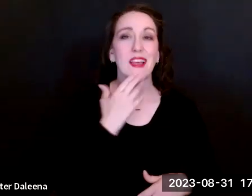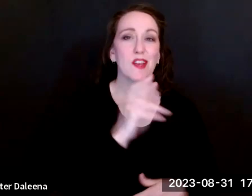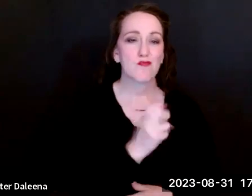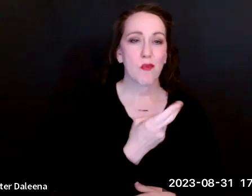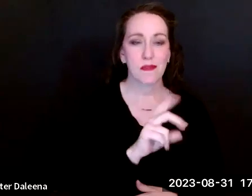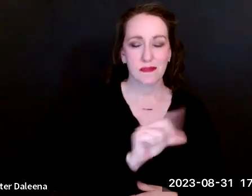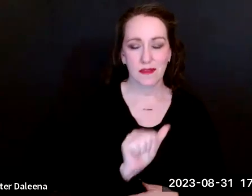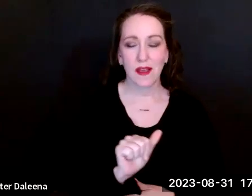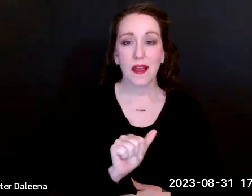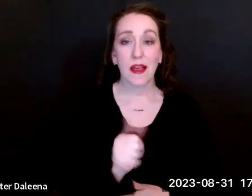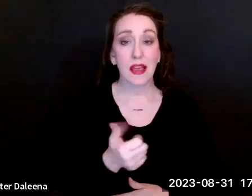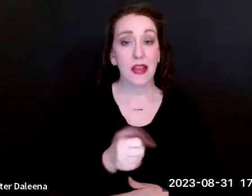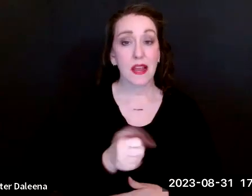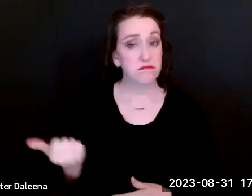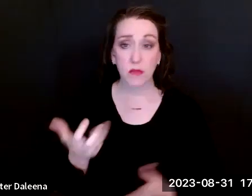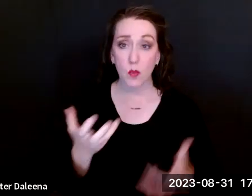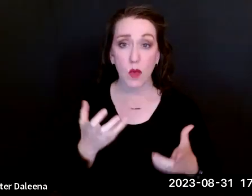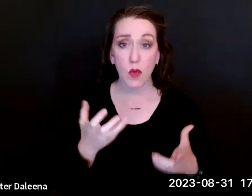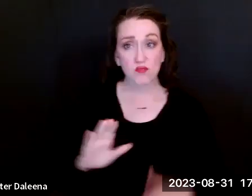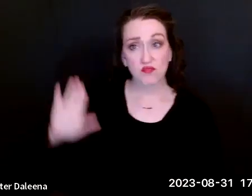anybody else who would like to raise their hand and share